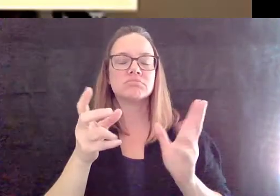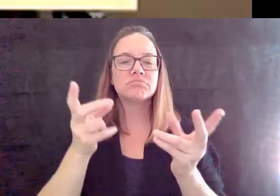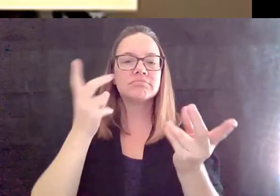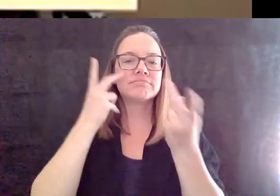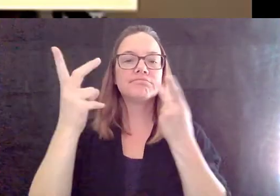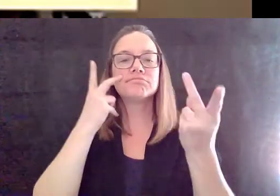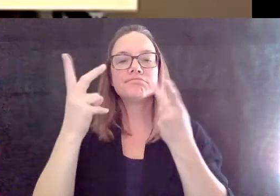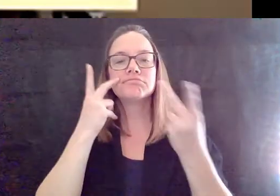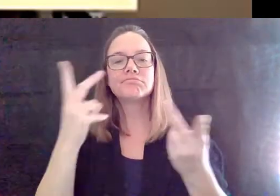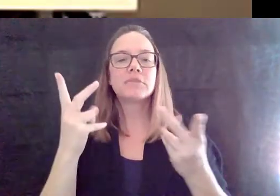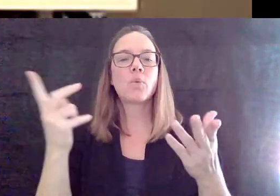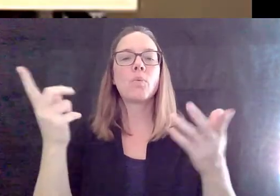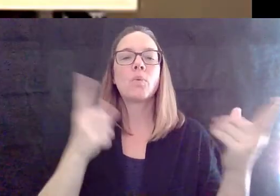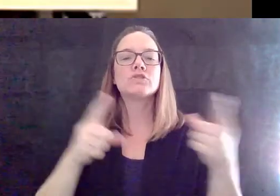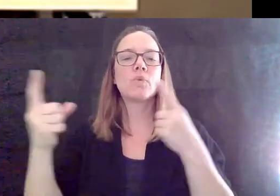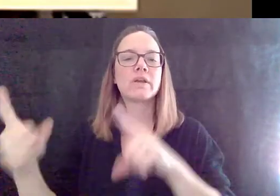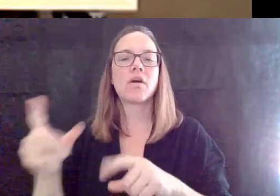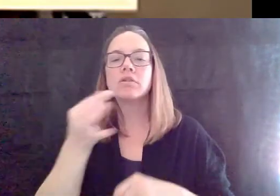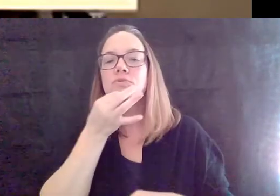Now I wanted to open it up for questions.